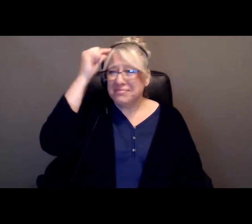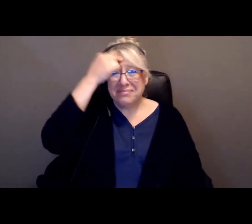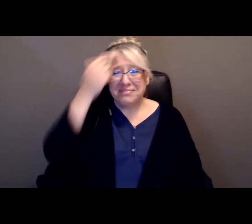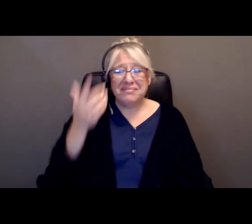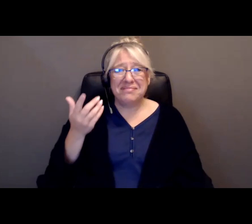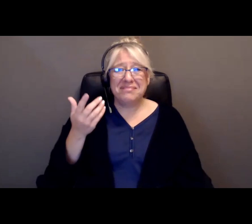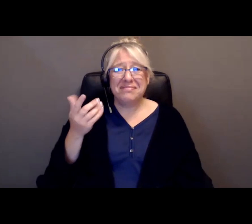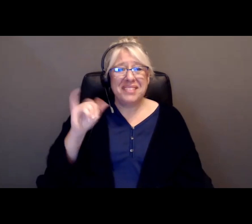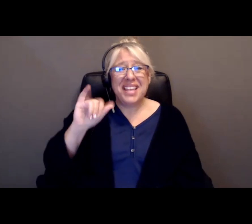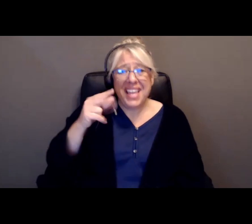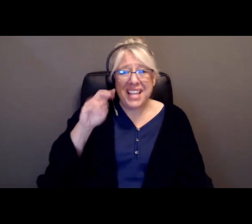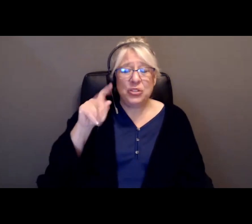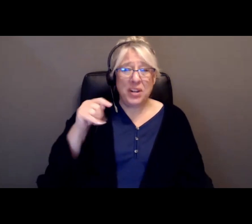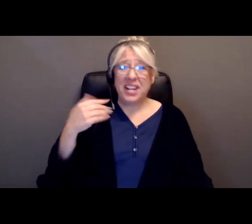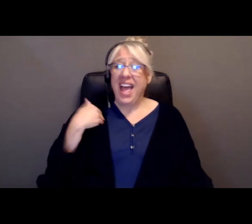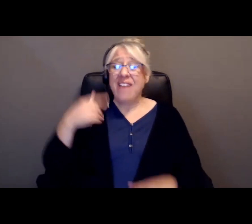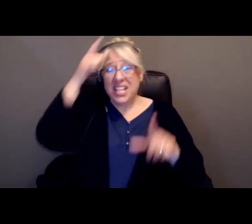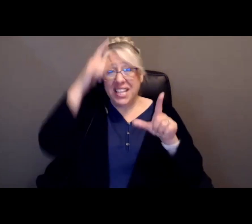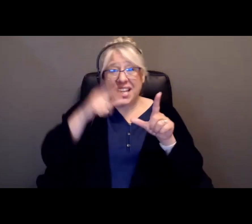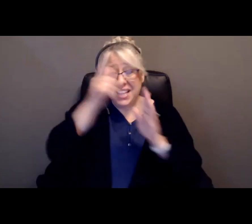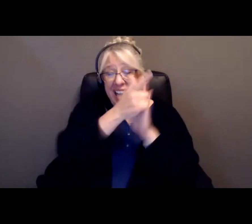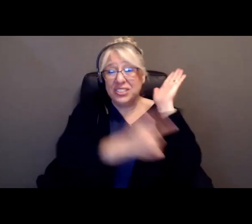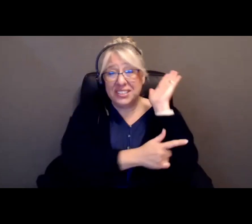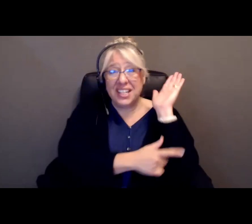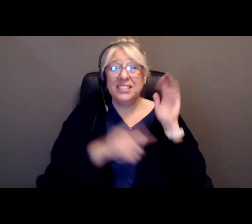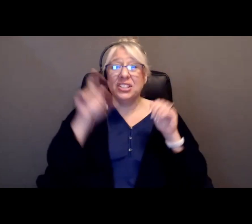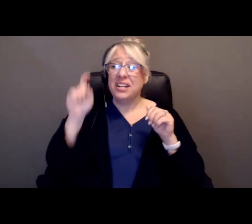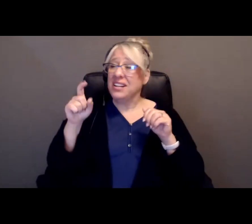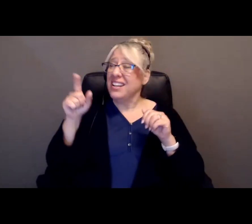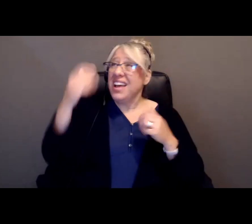though we have legislation, had to be conveyed in their first language was mind-boggling.